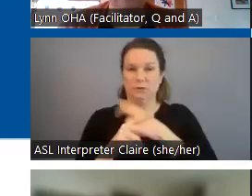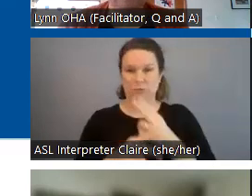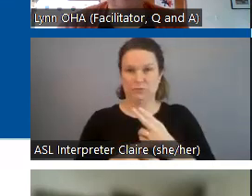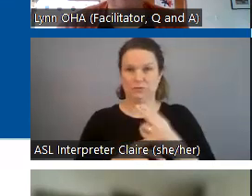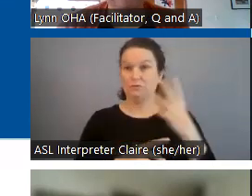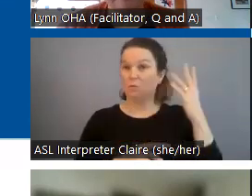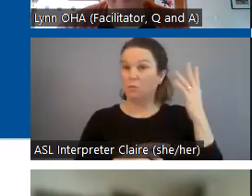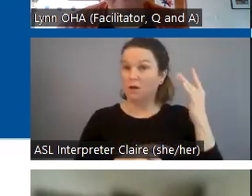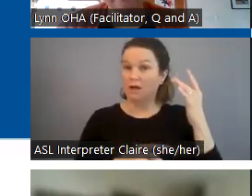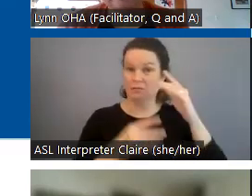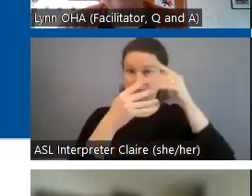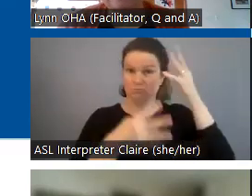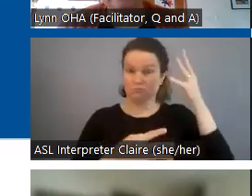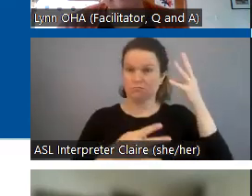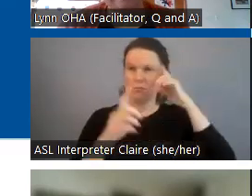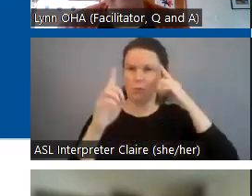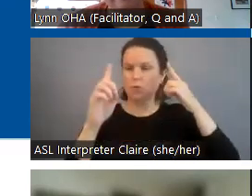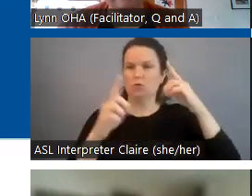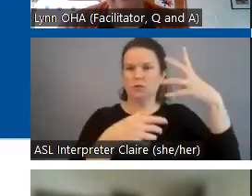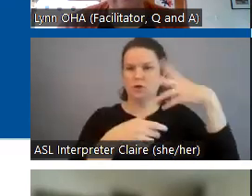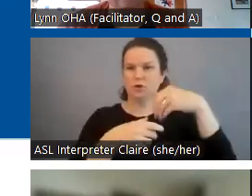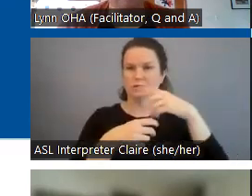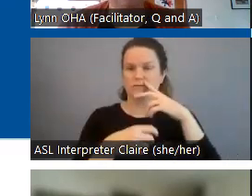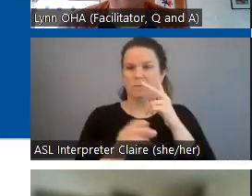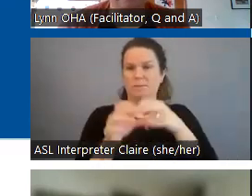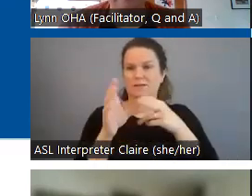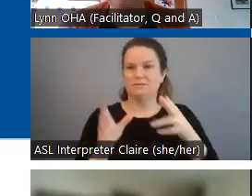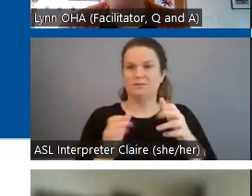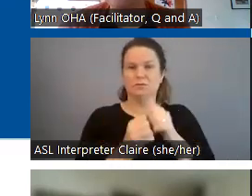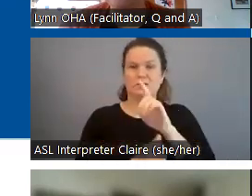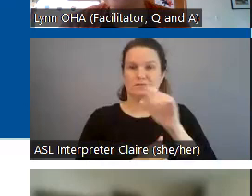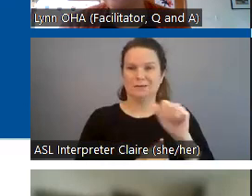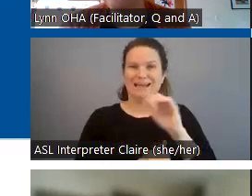are to be inclusive of participants with